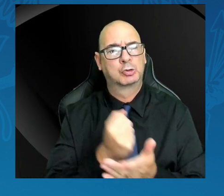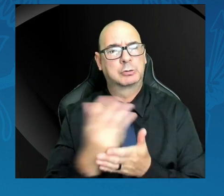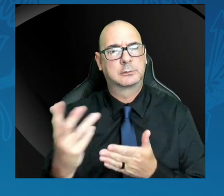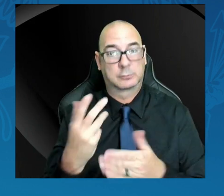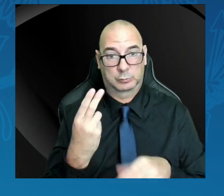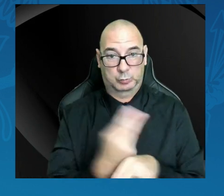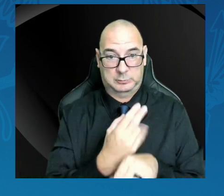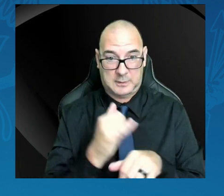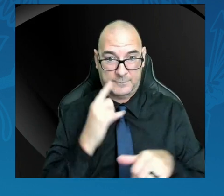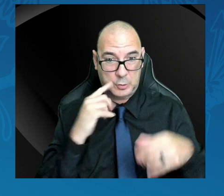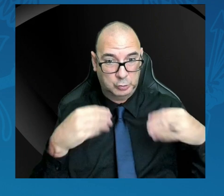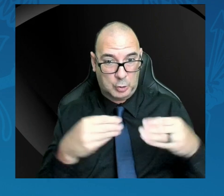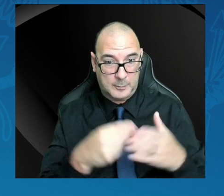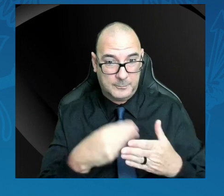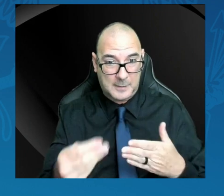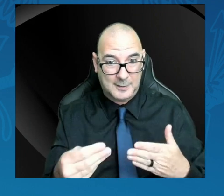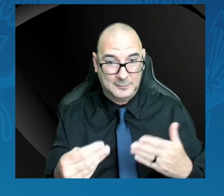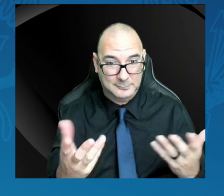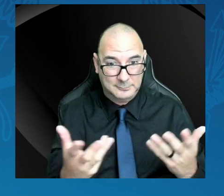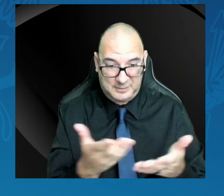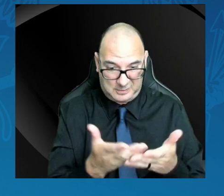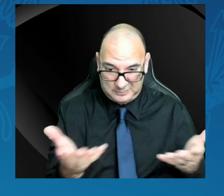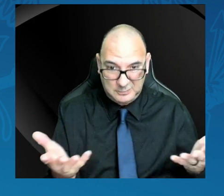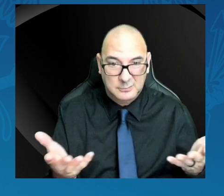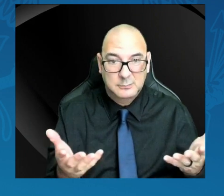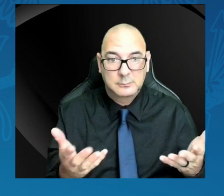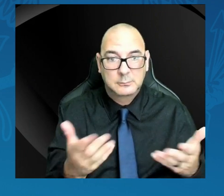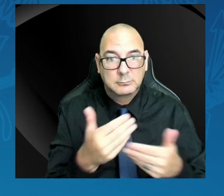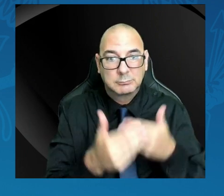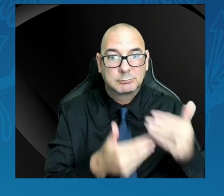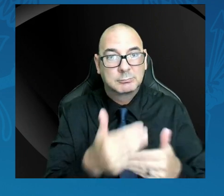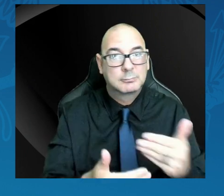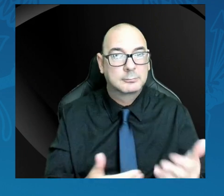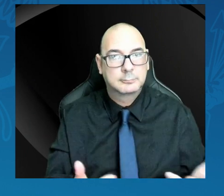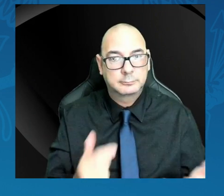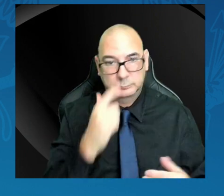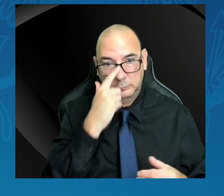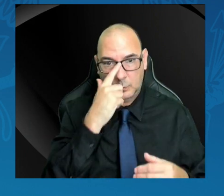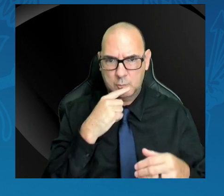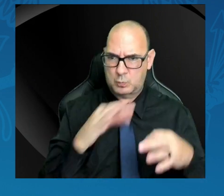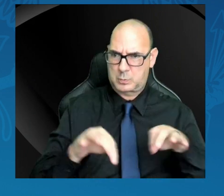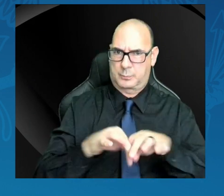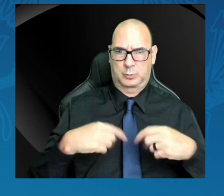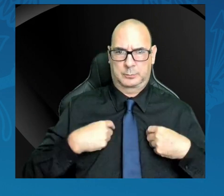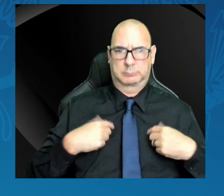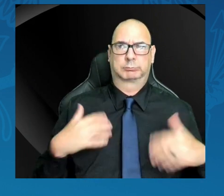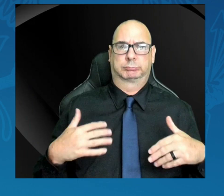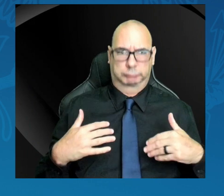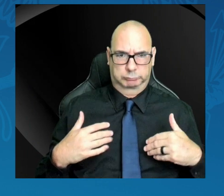Preserving our planet is important to me and to the generations of students who will come after me. I'm excited to know our school will receive